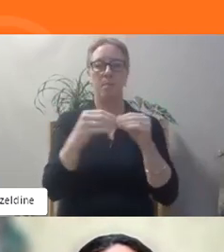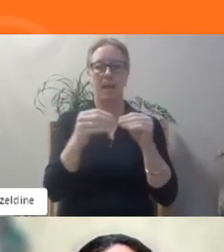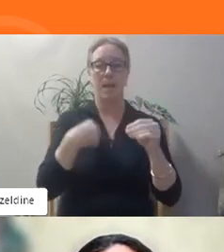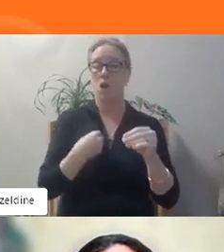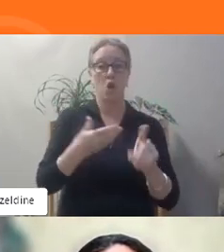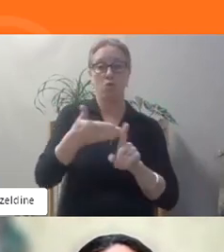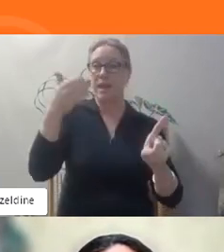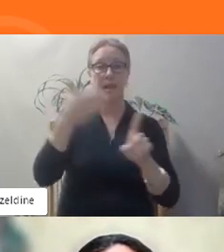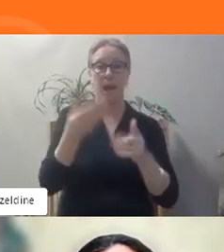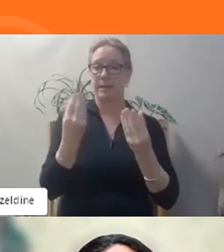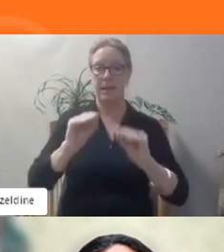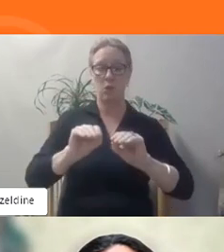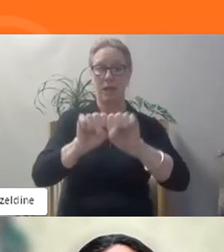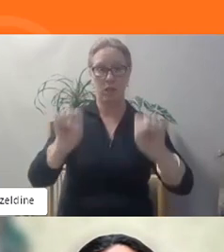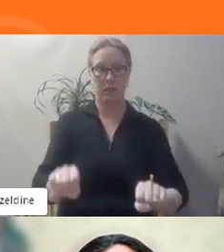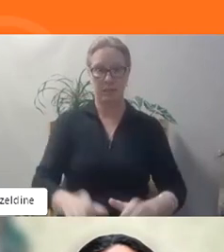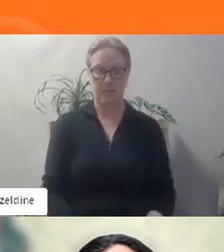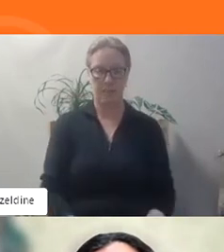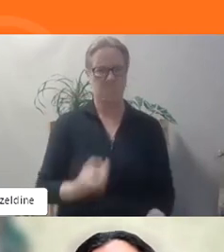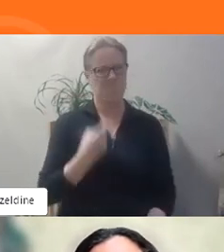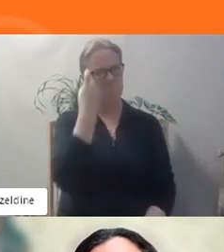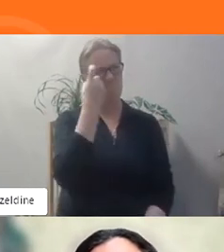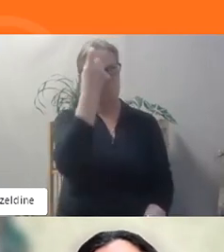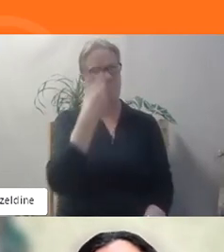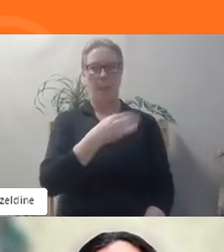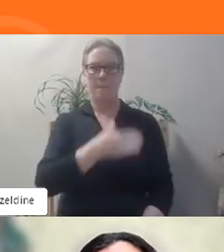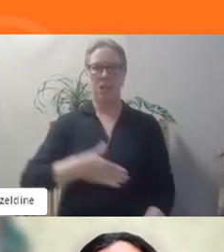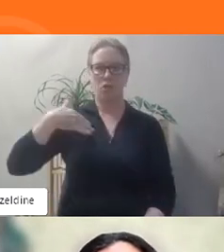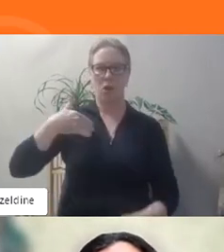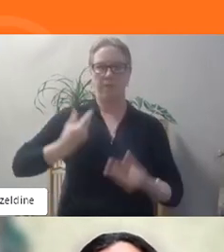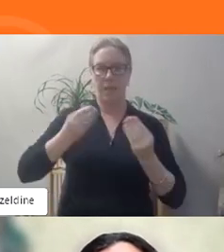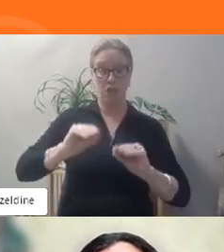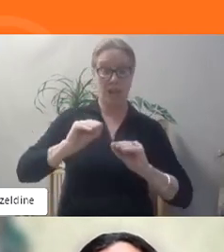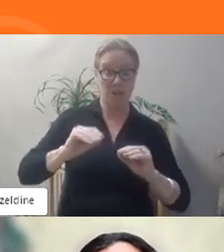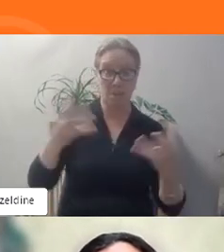system. I wonder whether the Ministry of Education even understands the